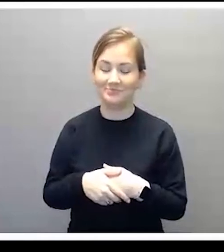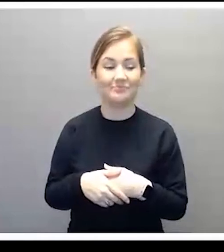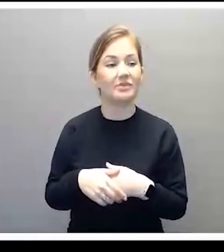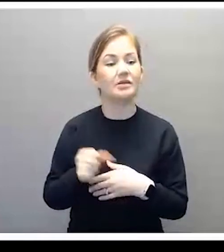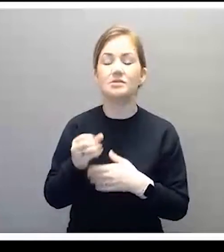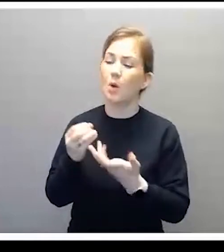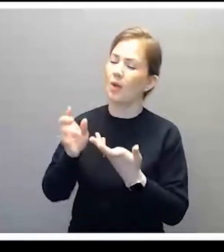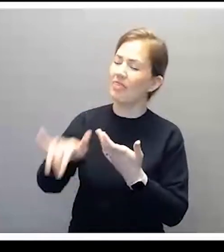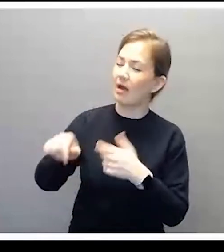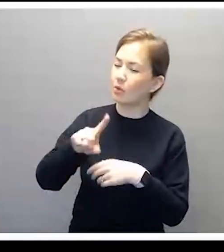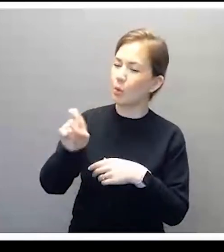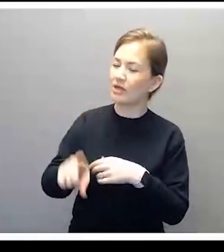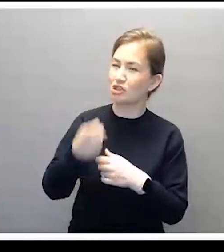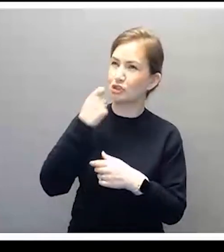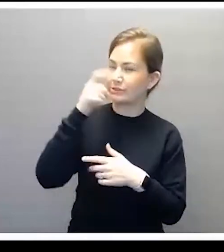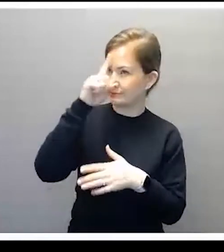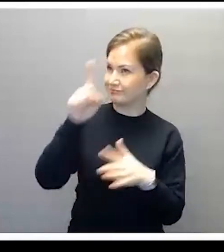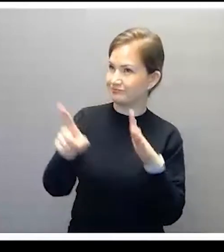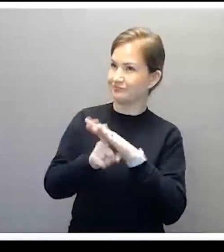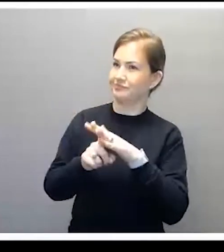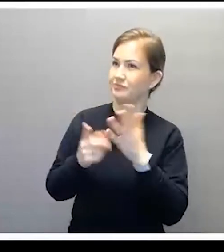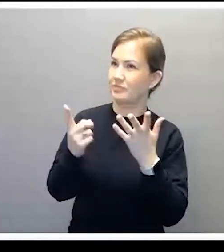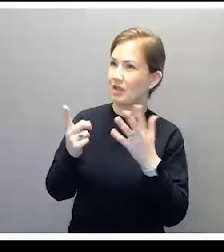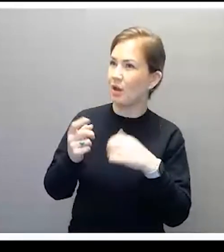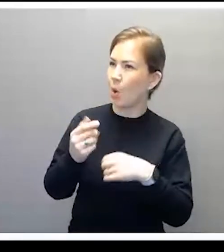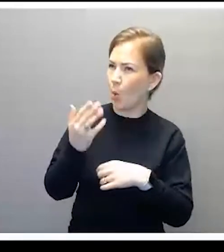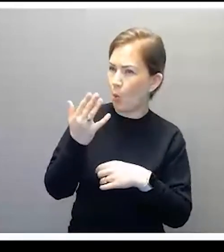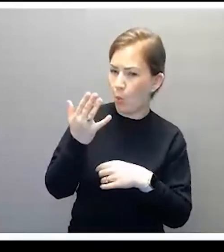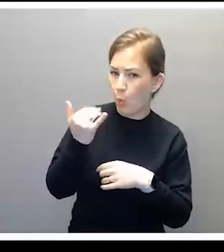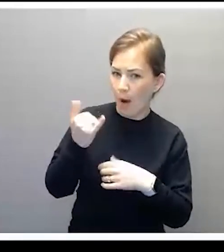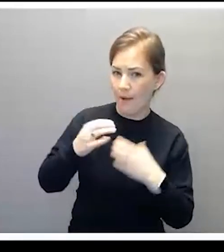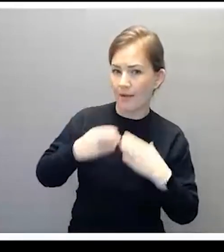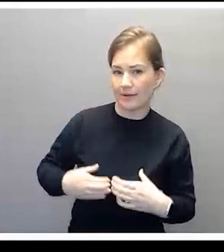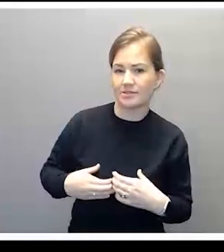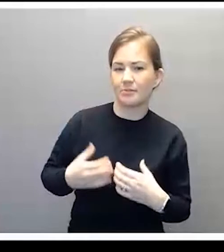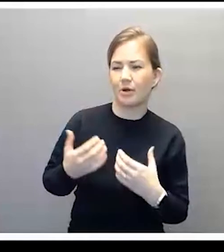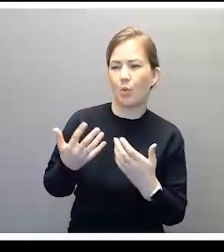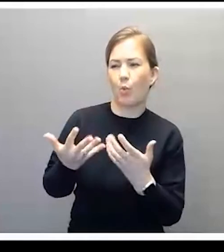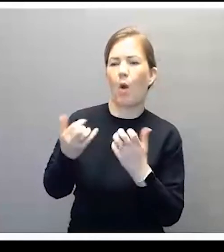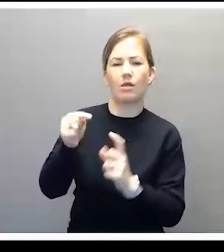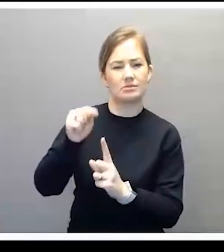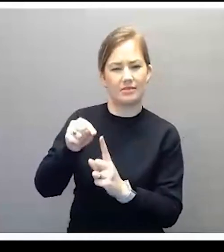So the question that comes to mind is why would a customer wanna do this, right?